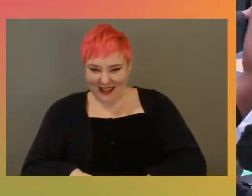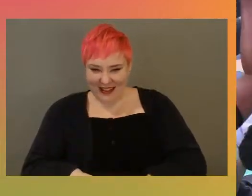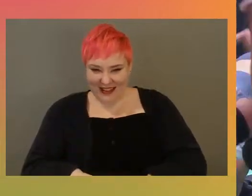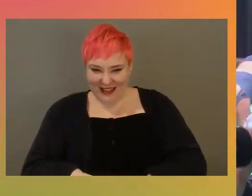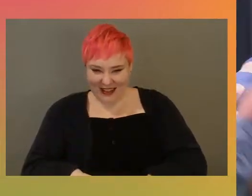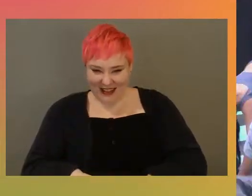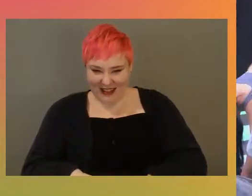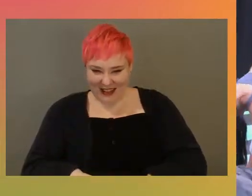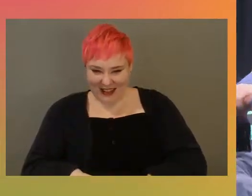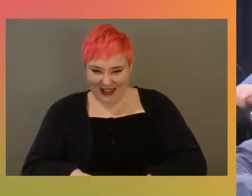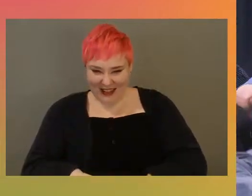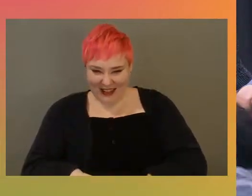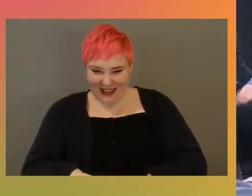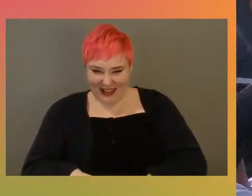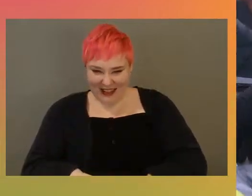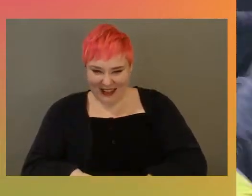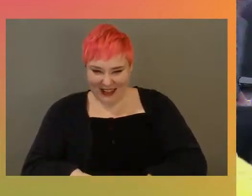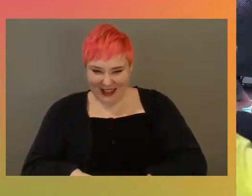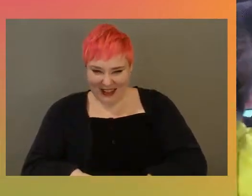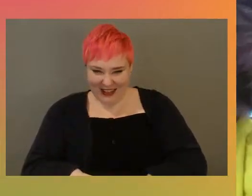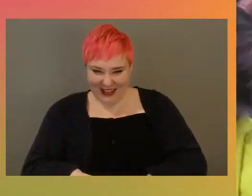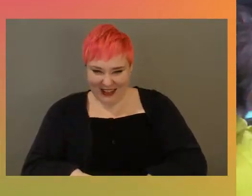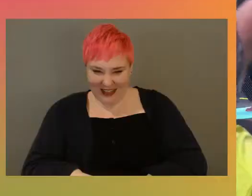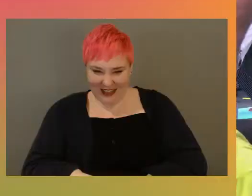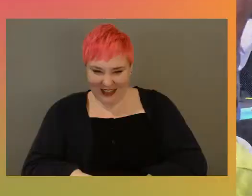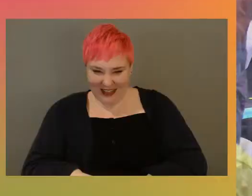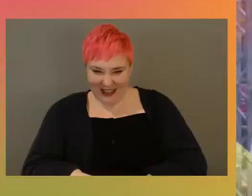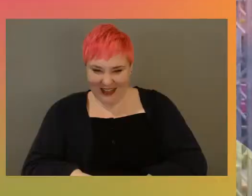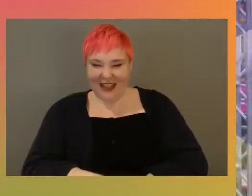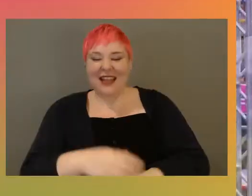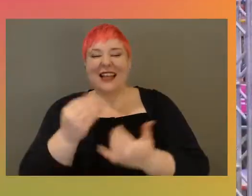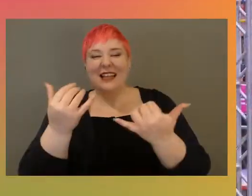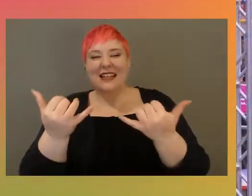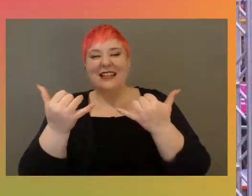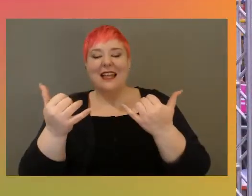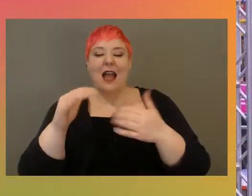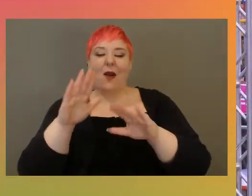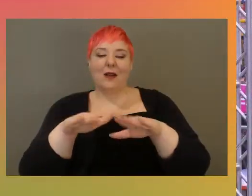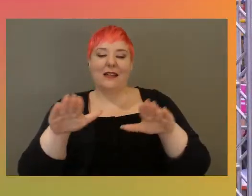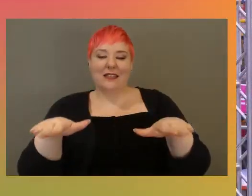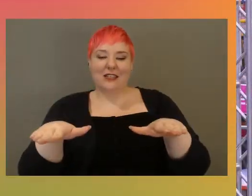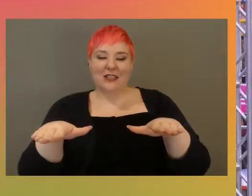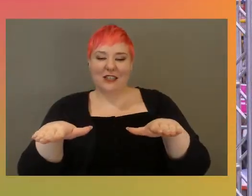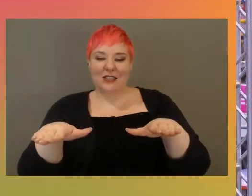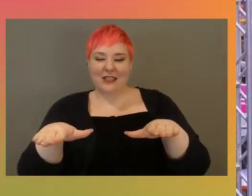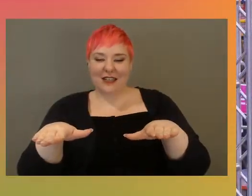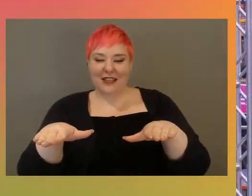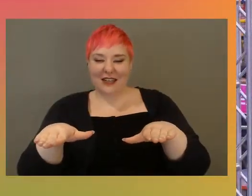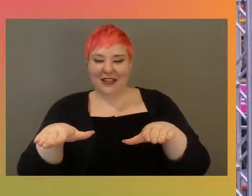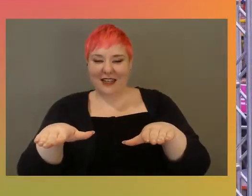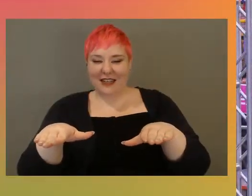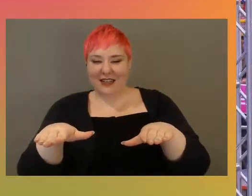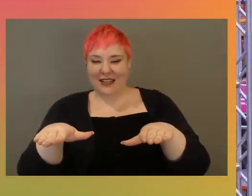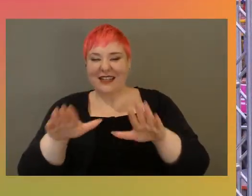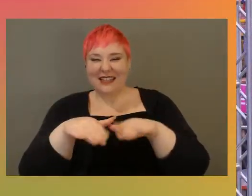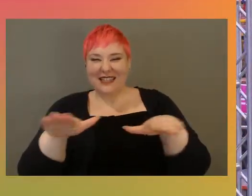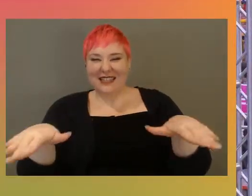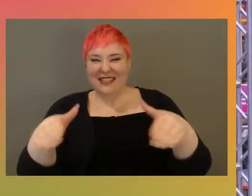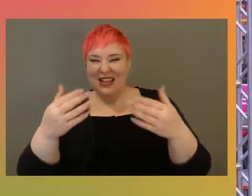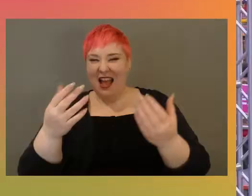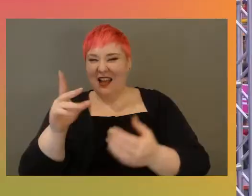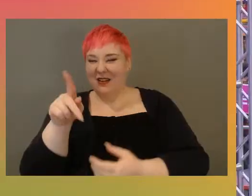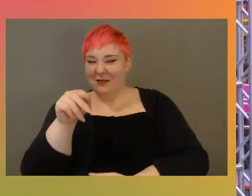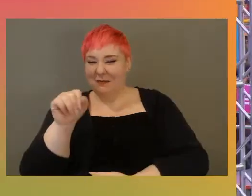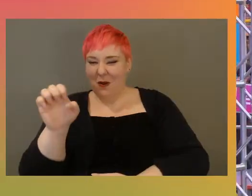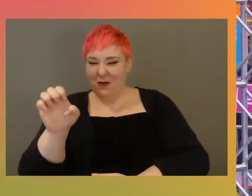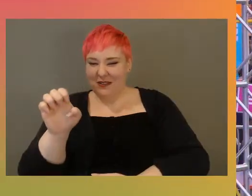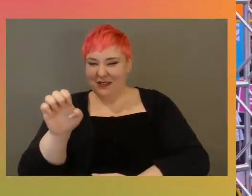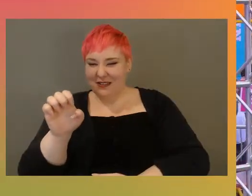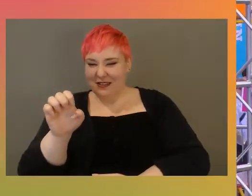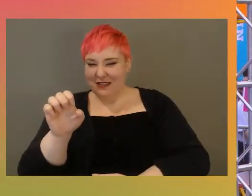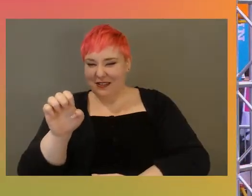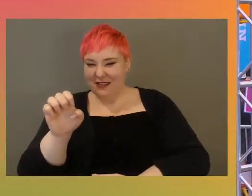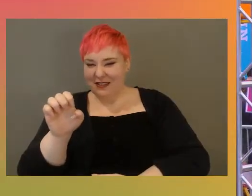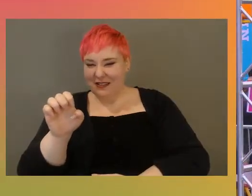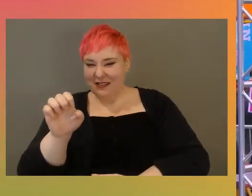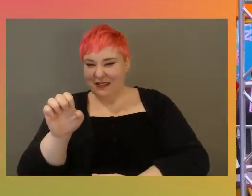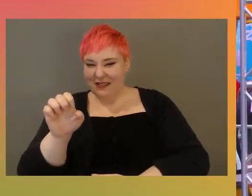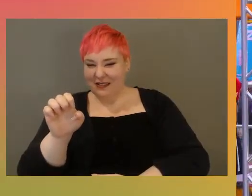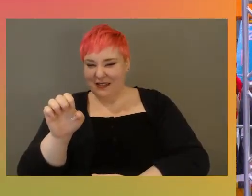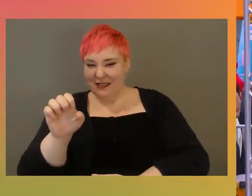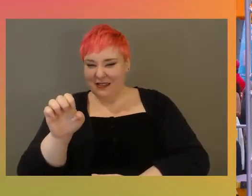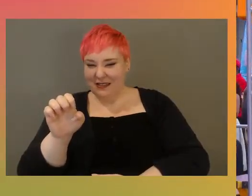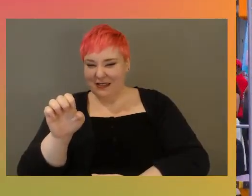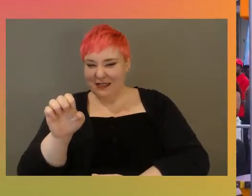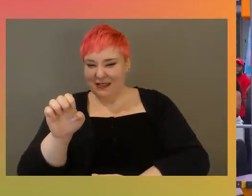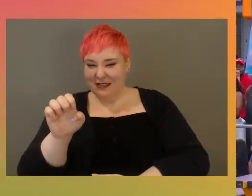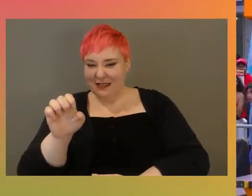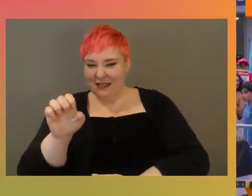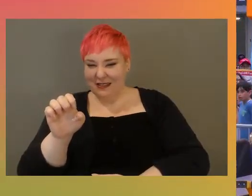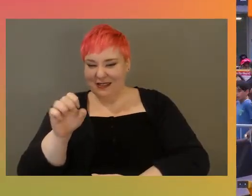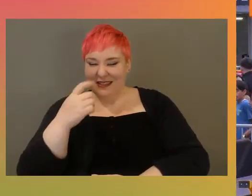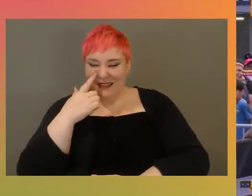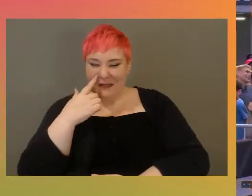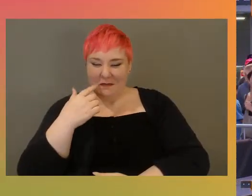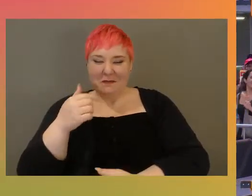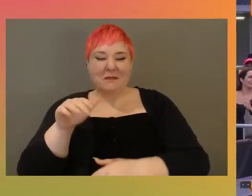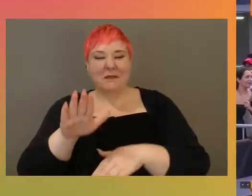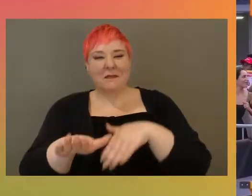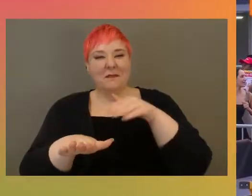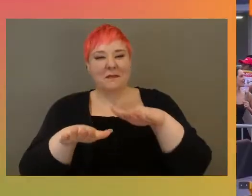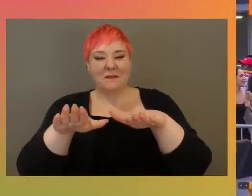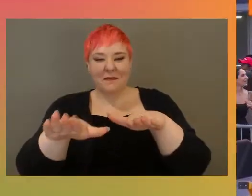COME ON.